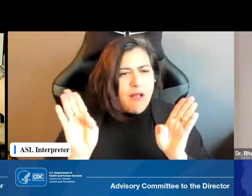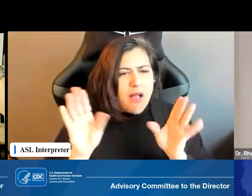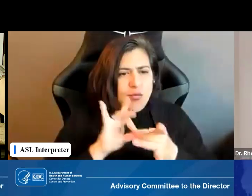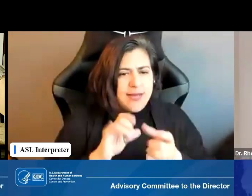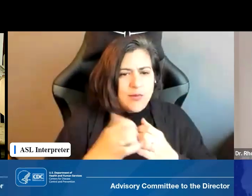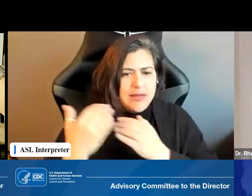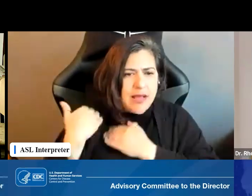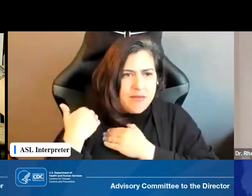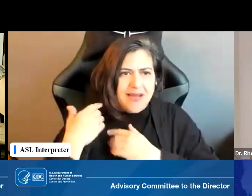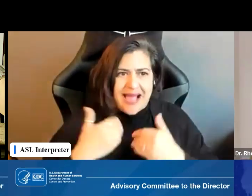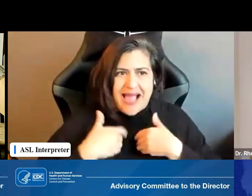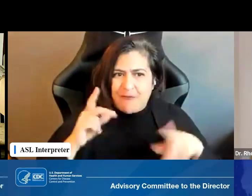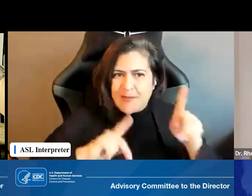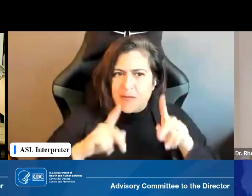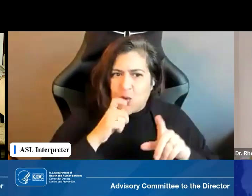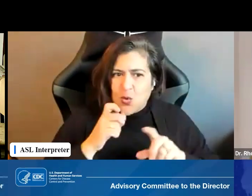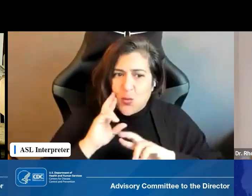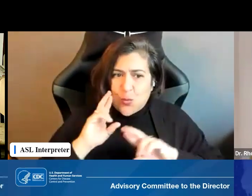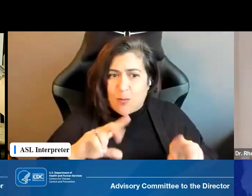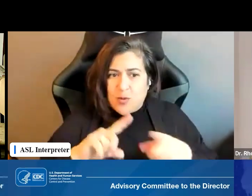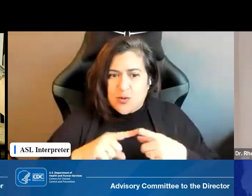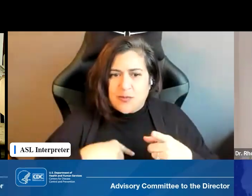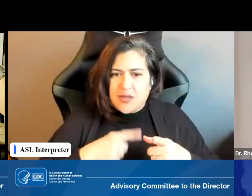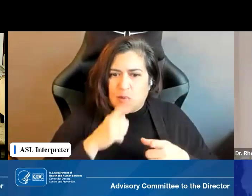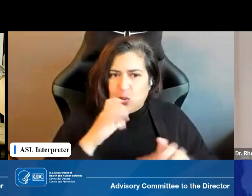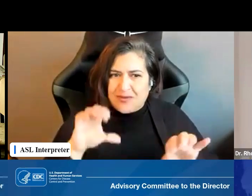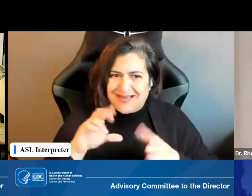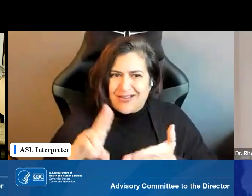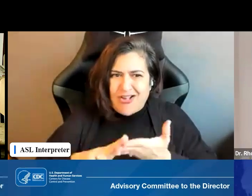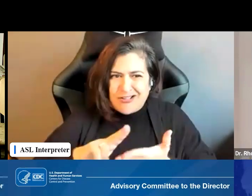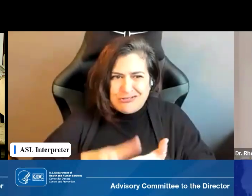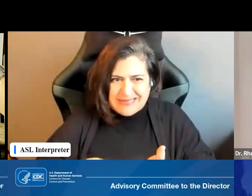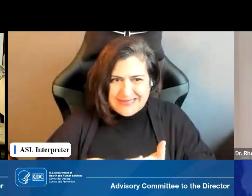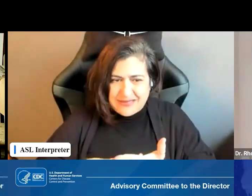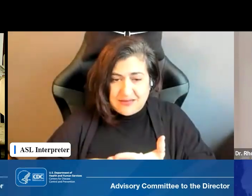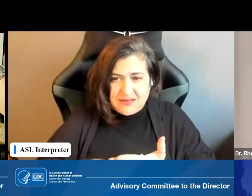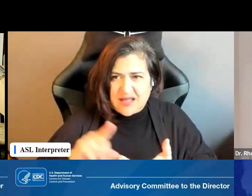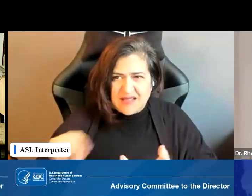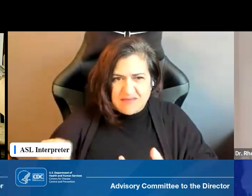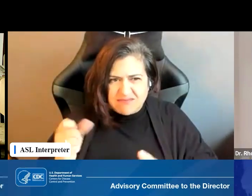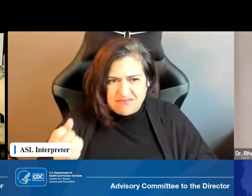I have people that used to report to me that did contracting. And for the life of them, they couldn't see how they was supposed